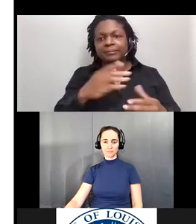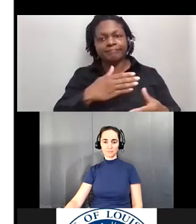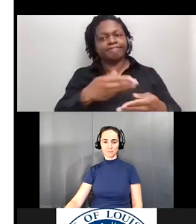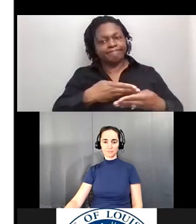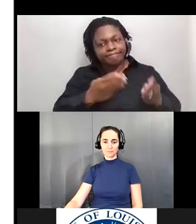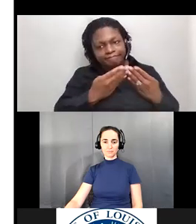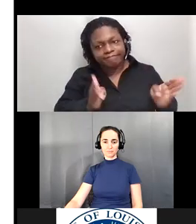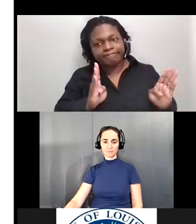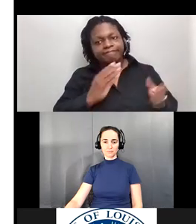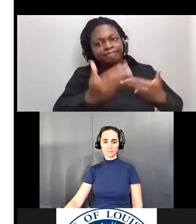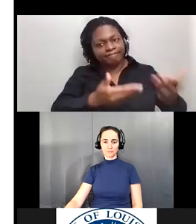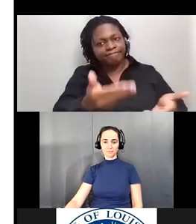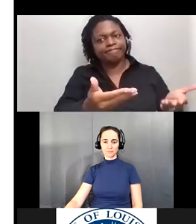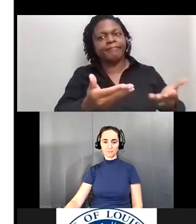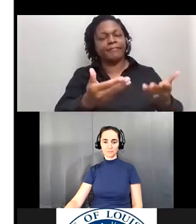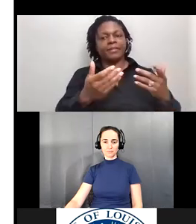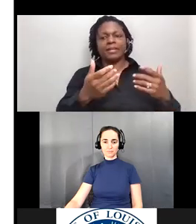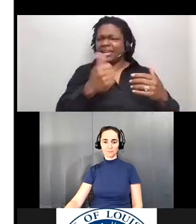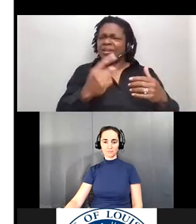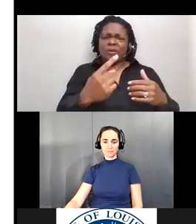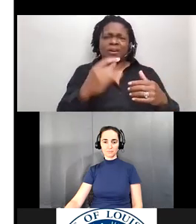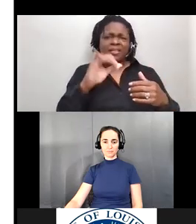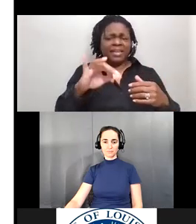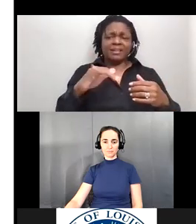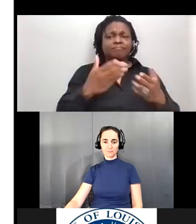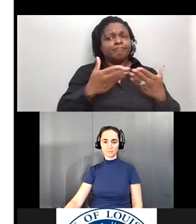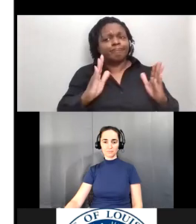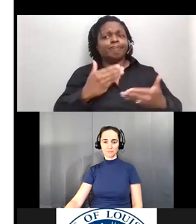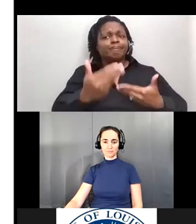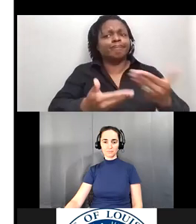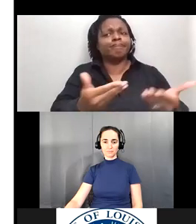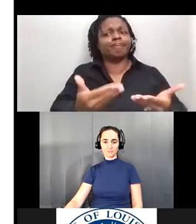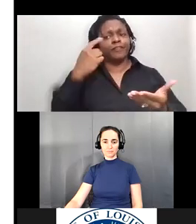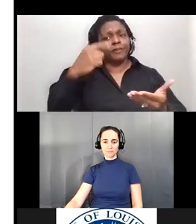say anybody that was always come to me it was, it's just good when you run across kind